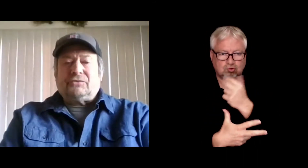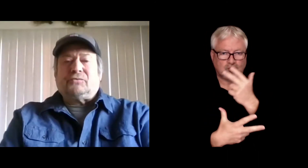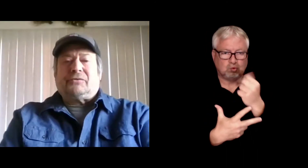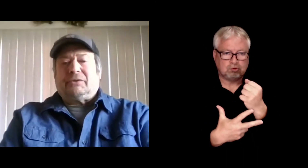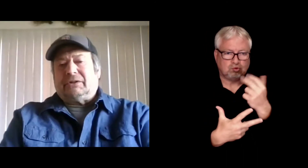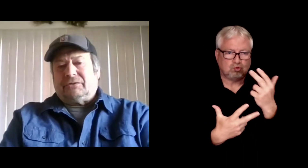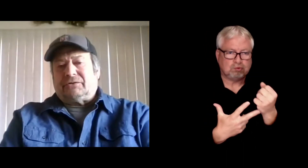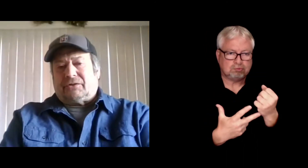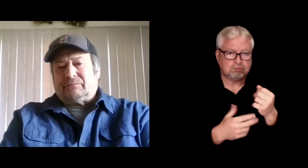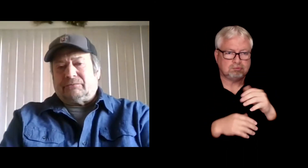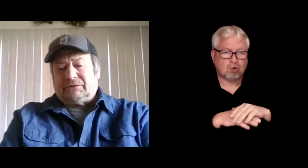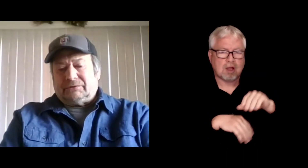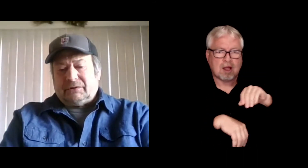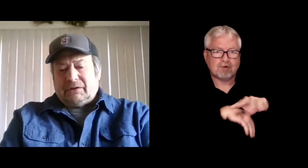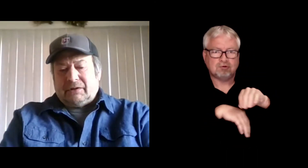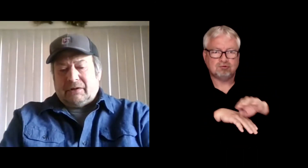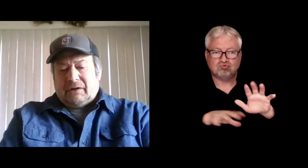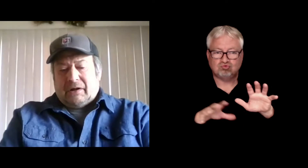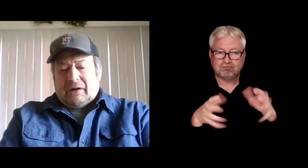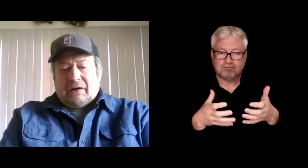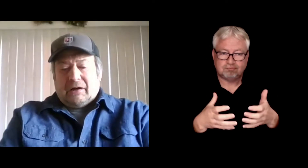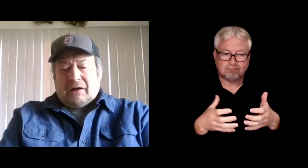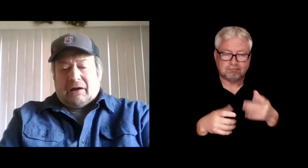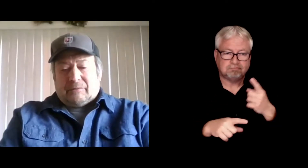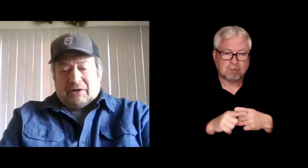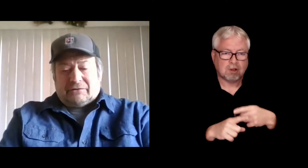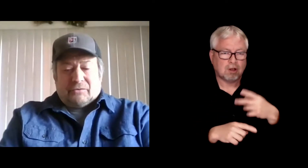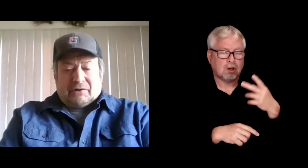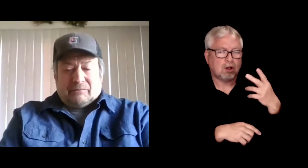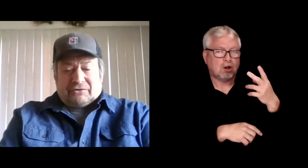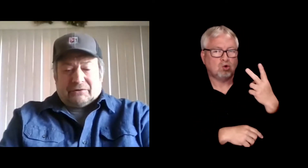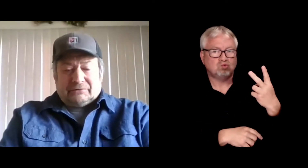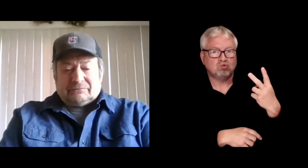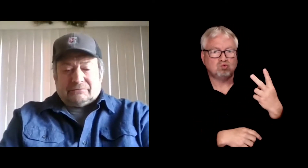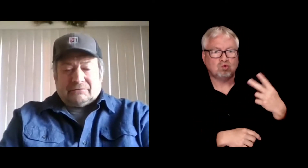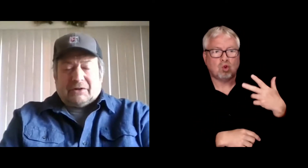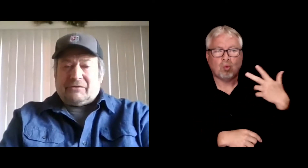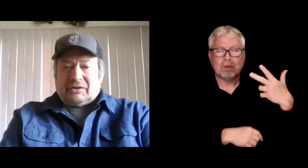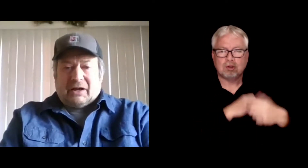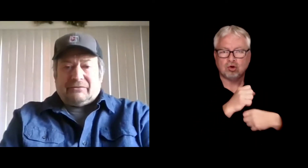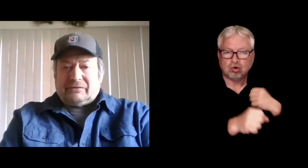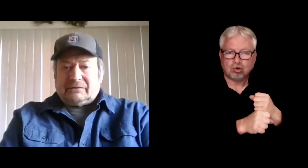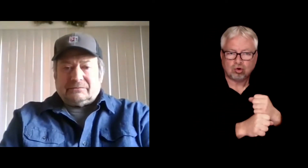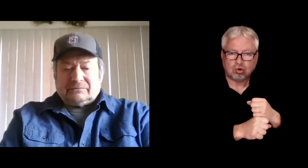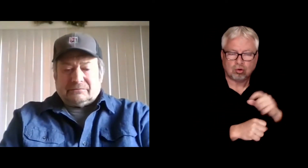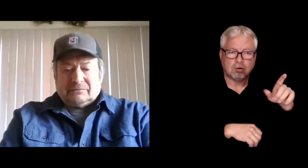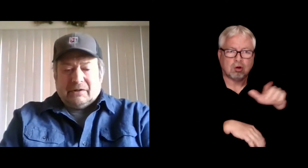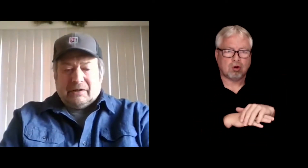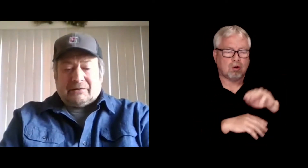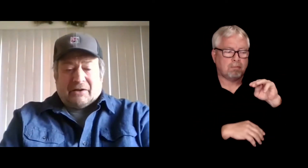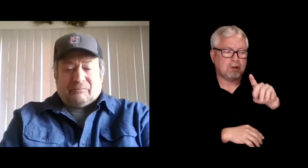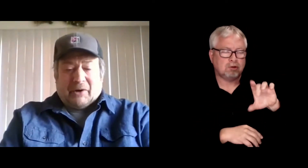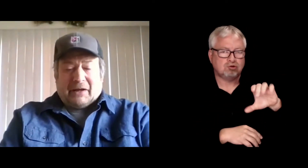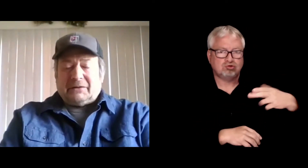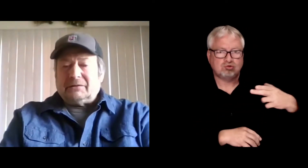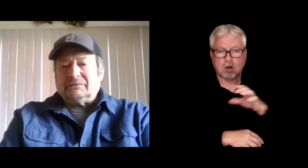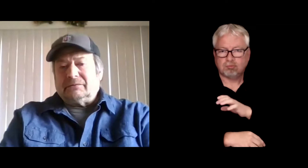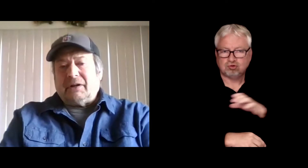and two three-year terms on the Minnesota Commission of the Deaf, DeafBlind,